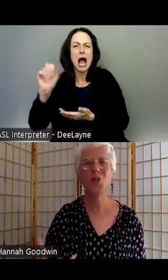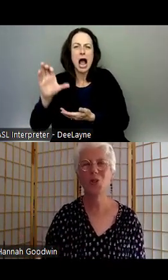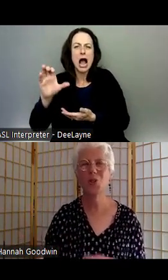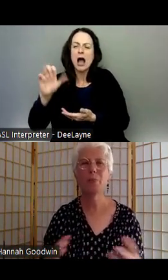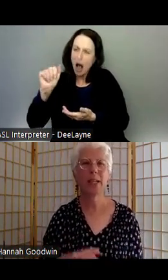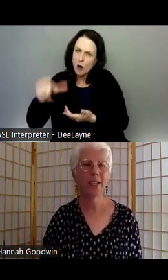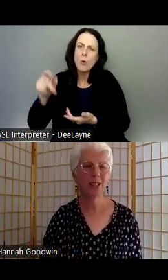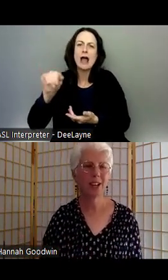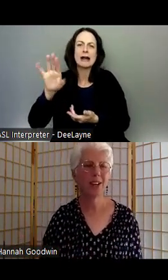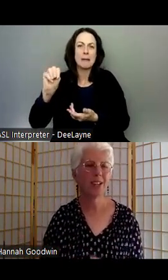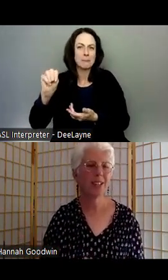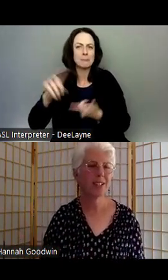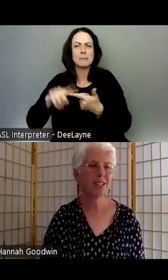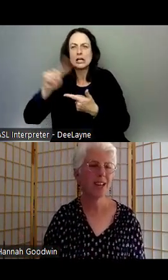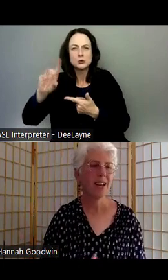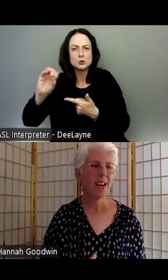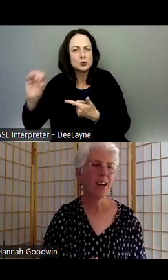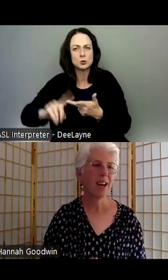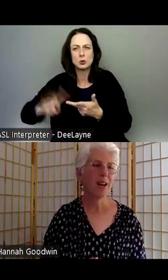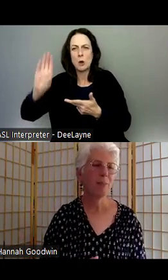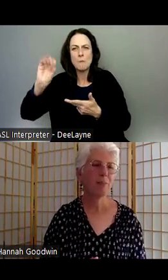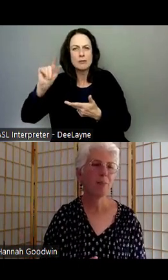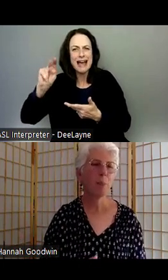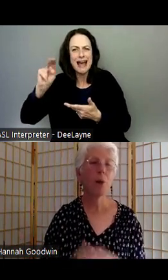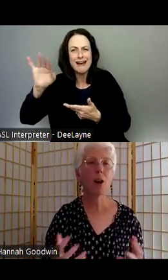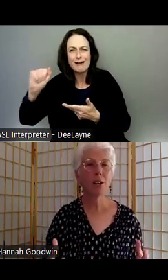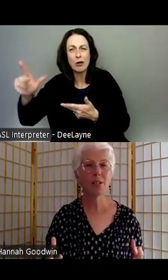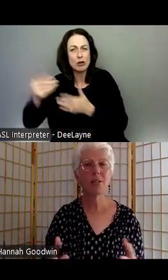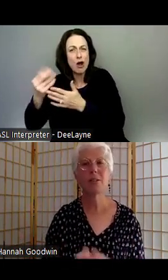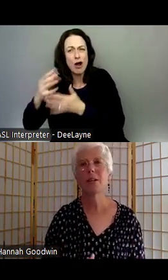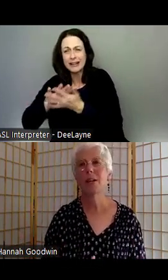zoos, botanical gardens, parks.